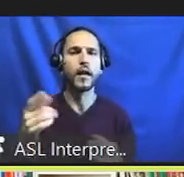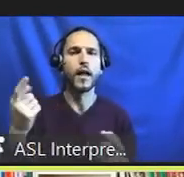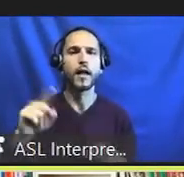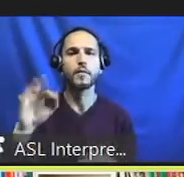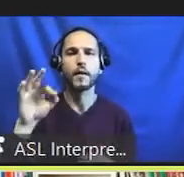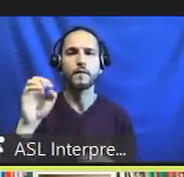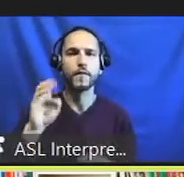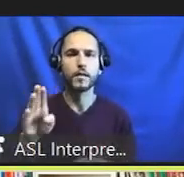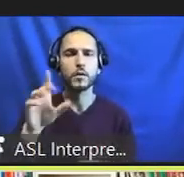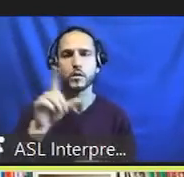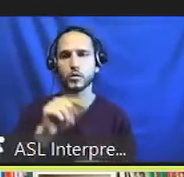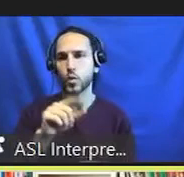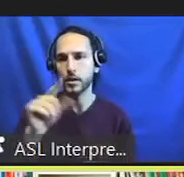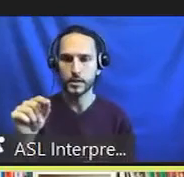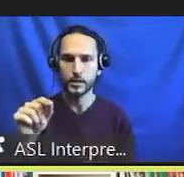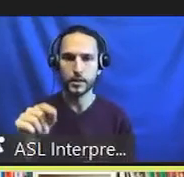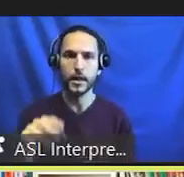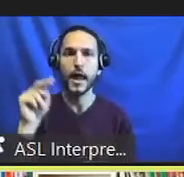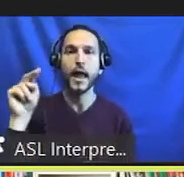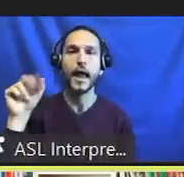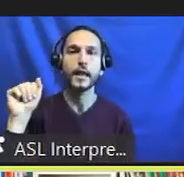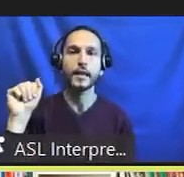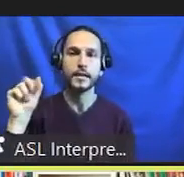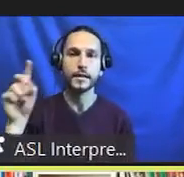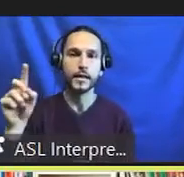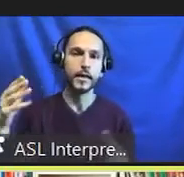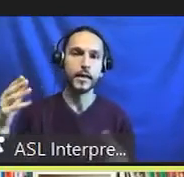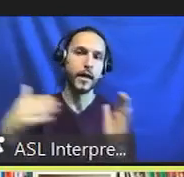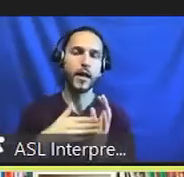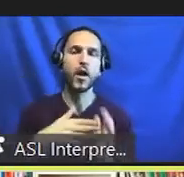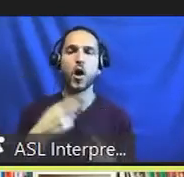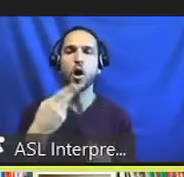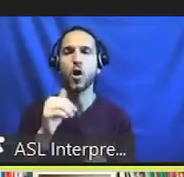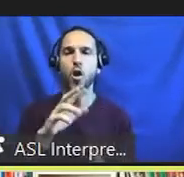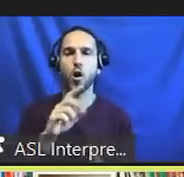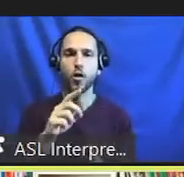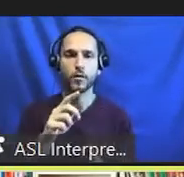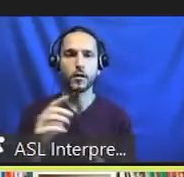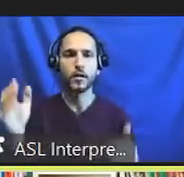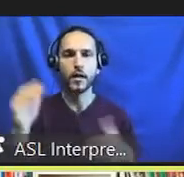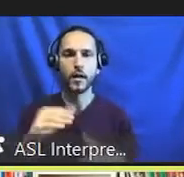I think, 2020, the NAD versus Harvard and the NAD versus MIT